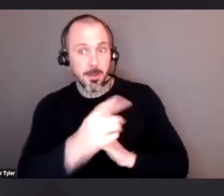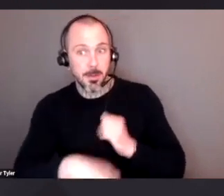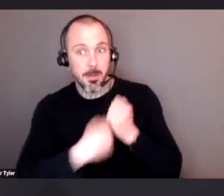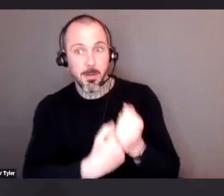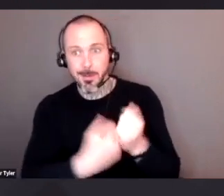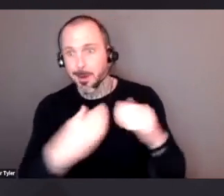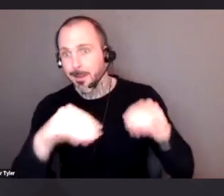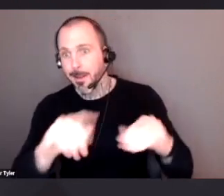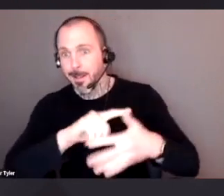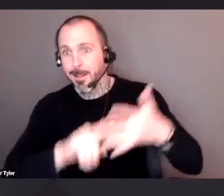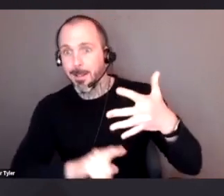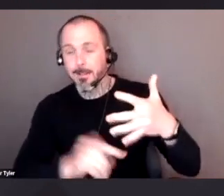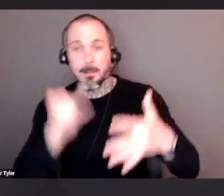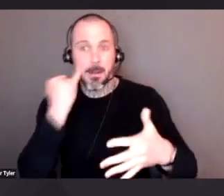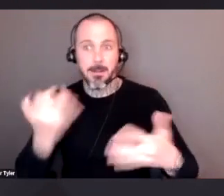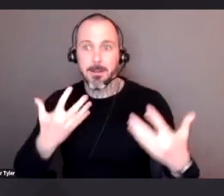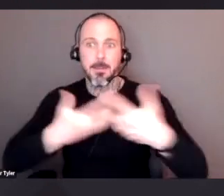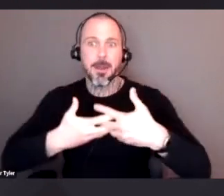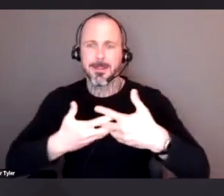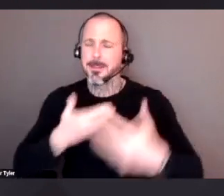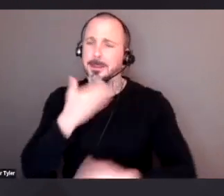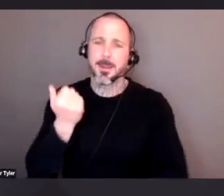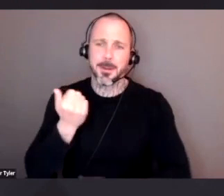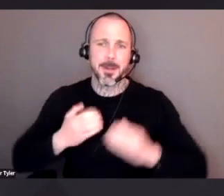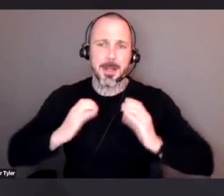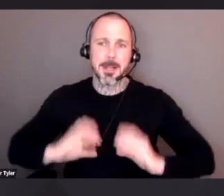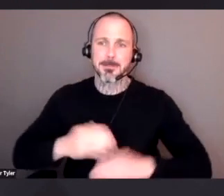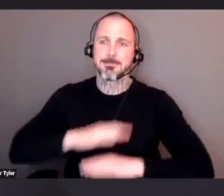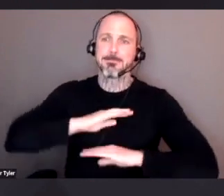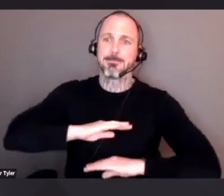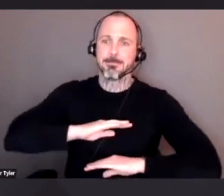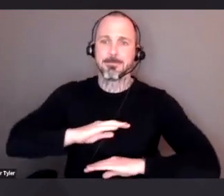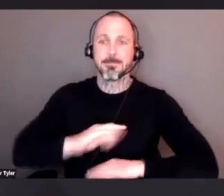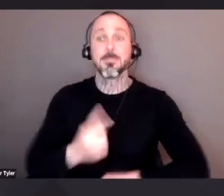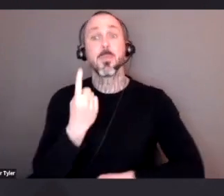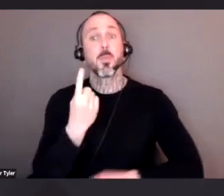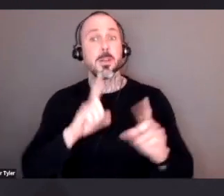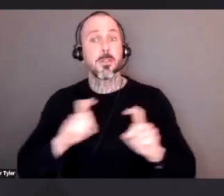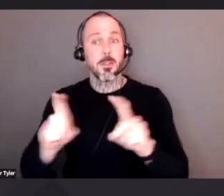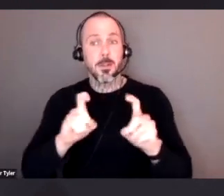92% of respondents favoured businesses that hired persons experiencing disability